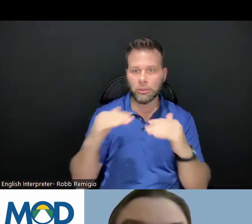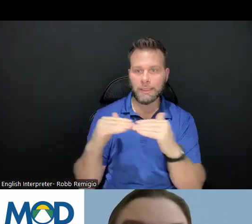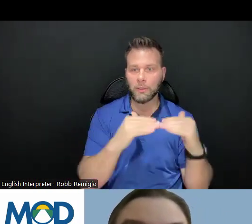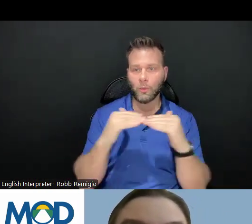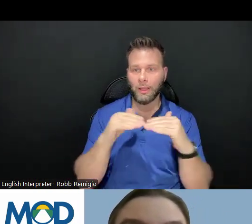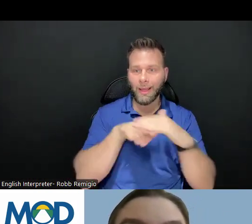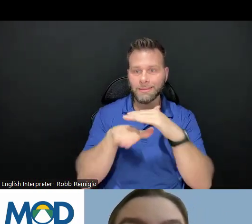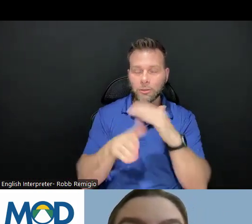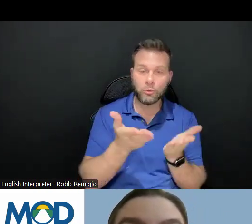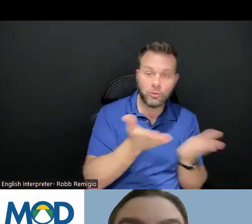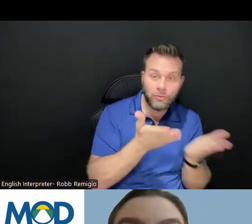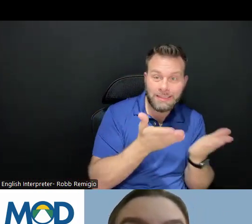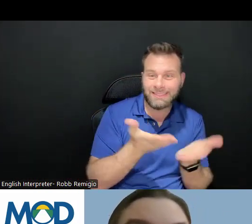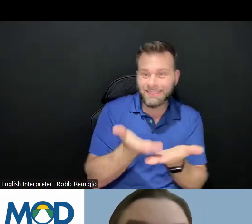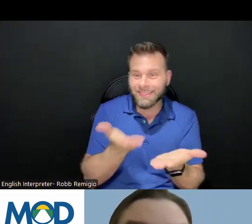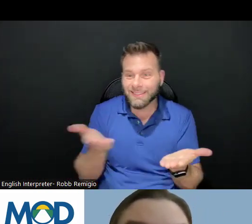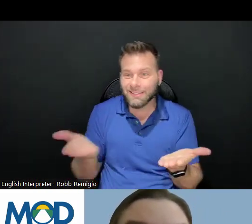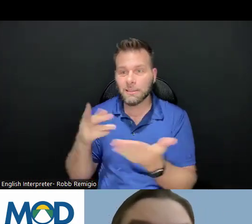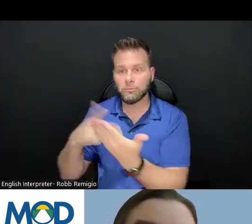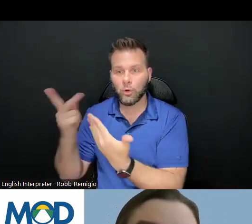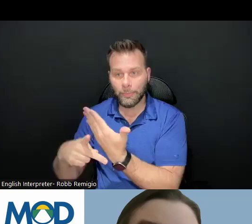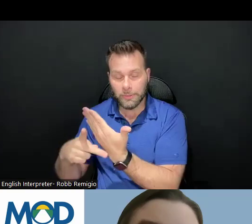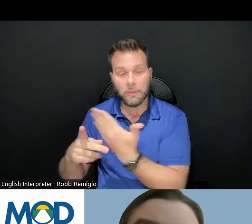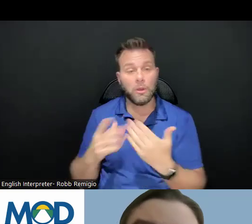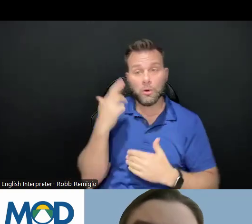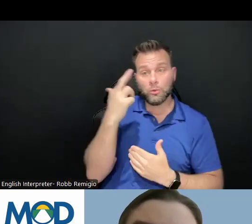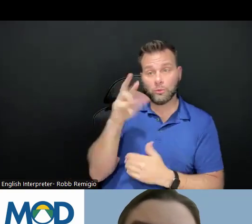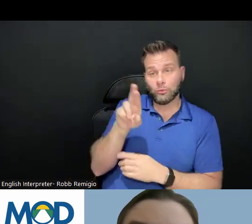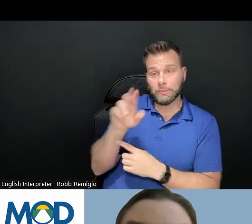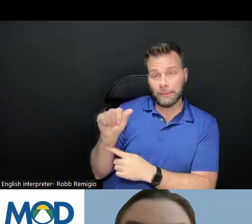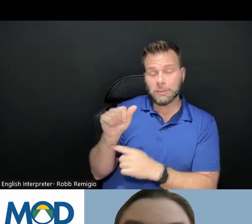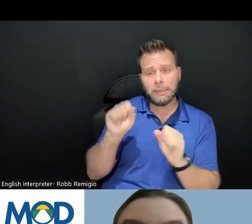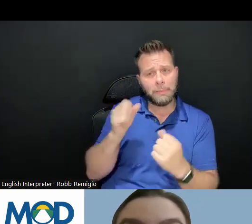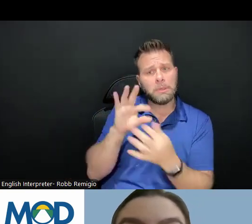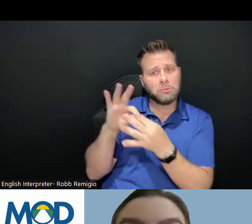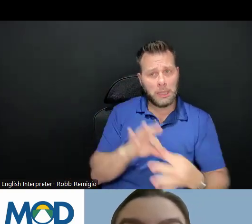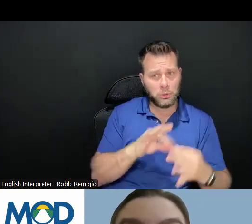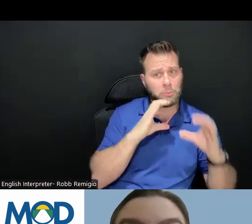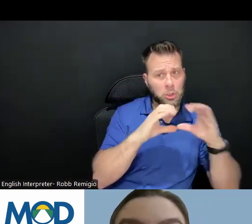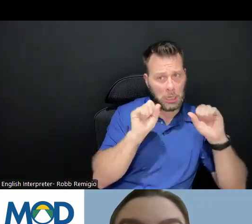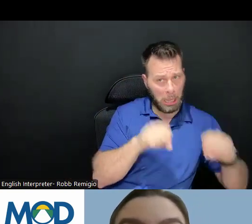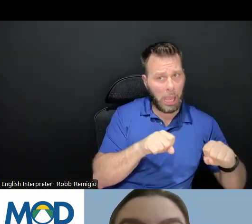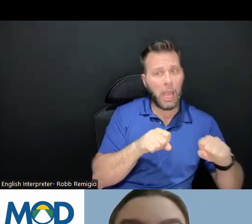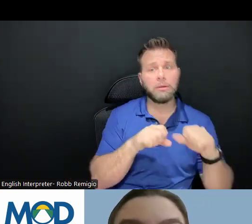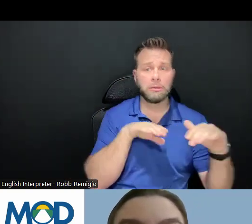structure, to provide the equal access to good services and Reasonable accommodations can certainly be related to